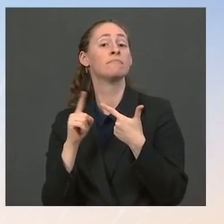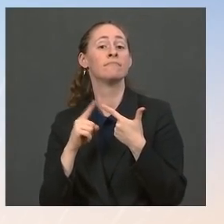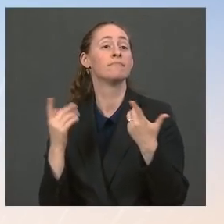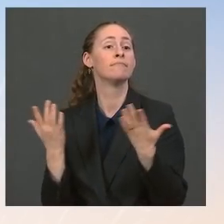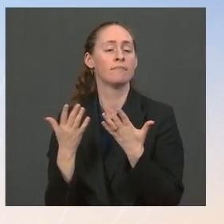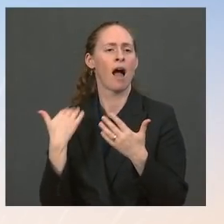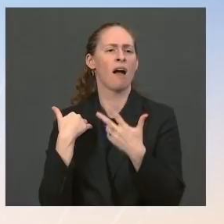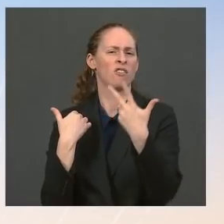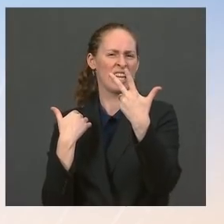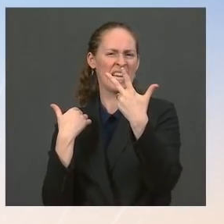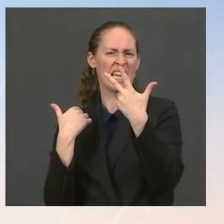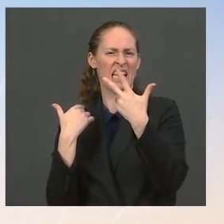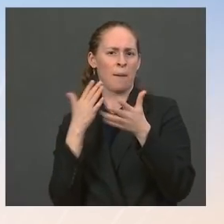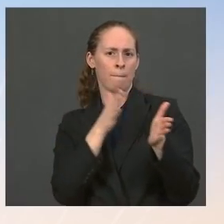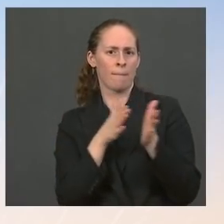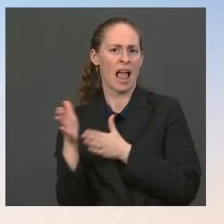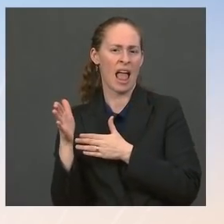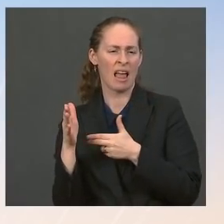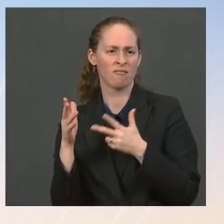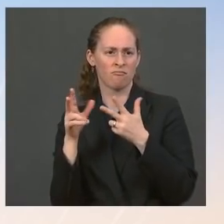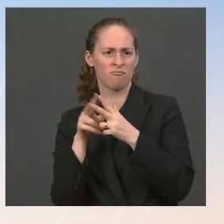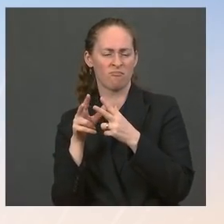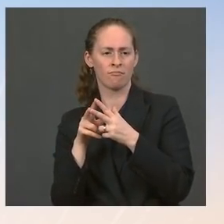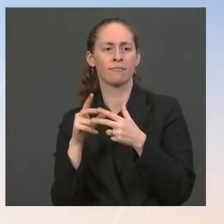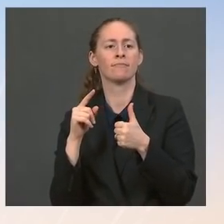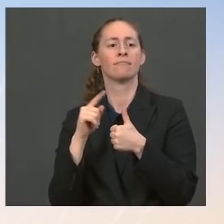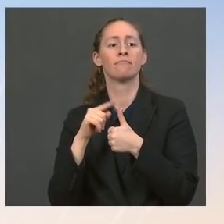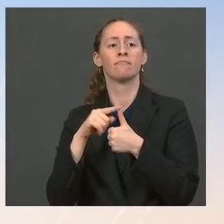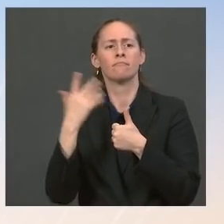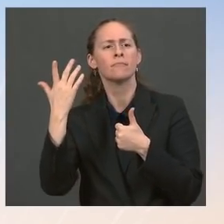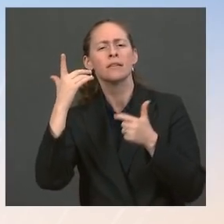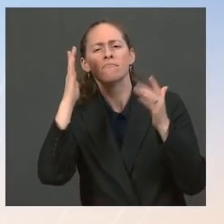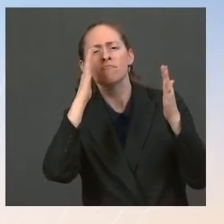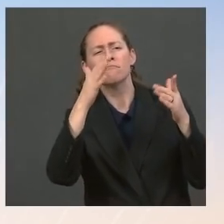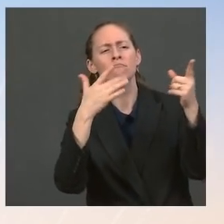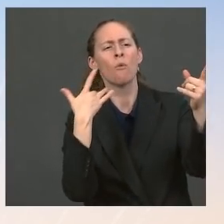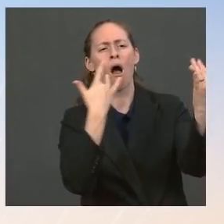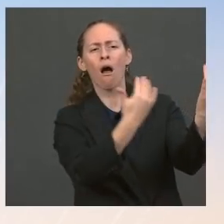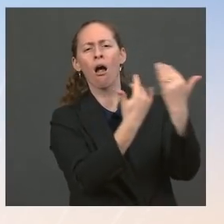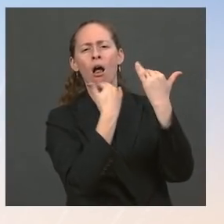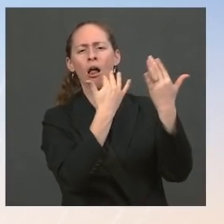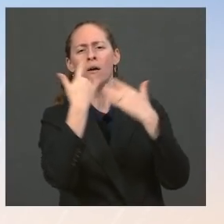We invest in the root causes to address the need -- to address the reason